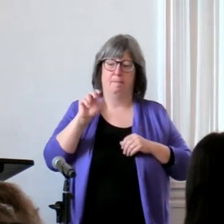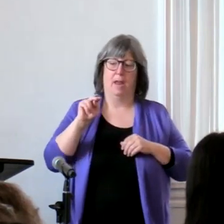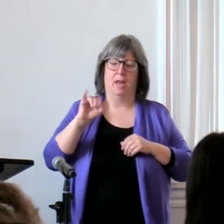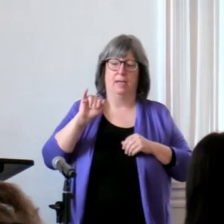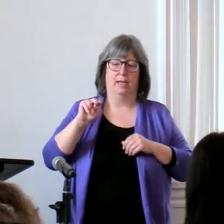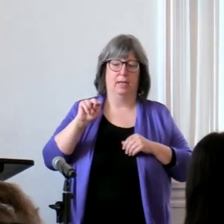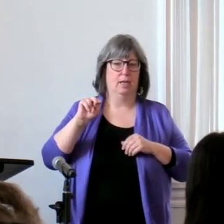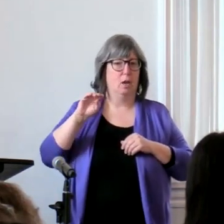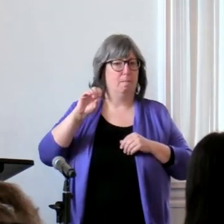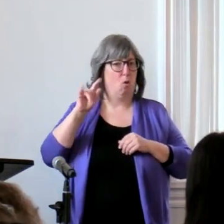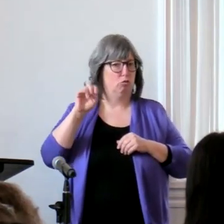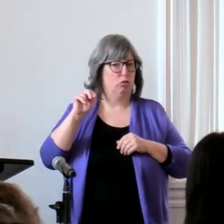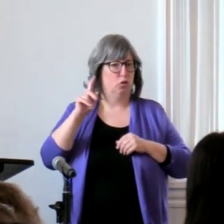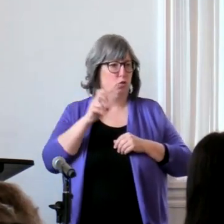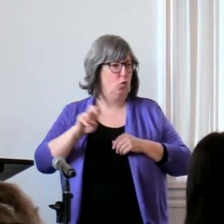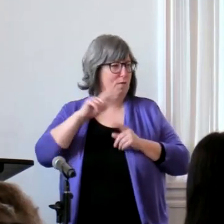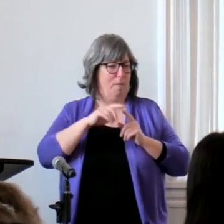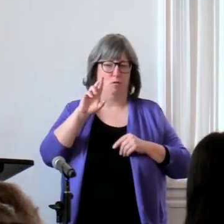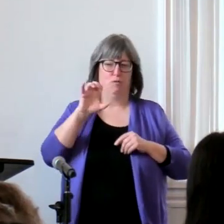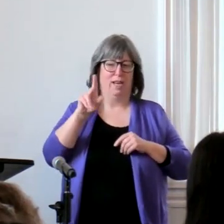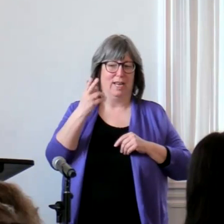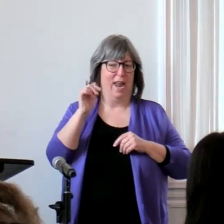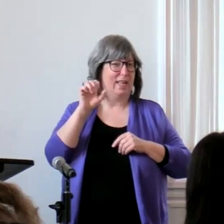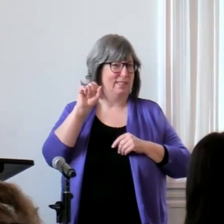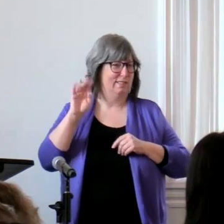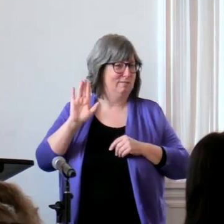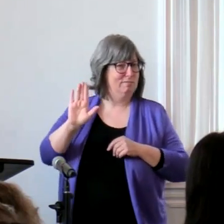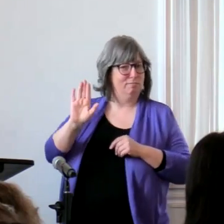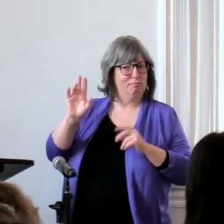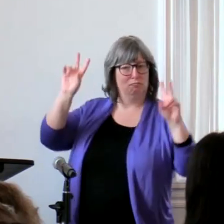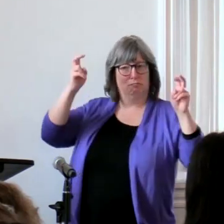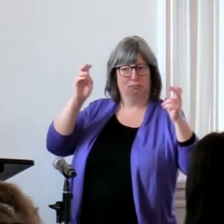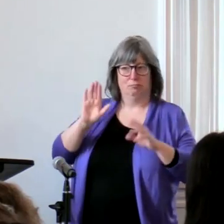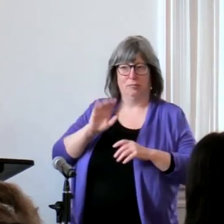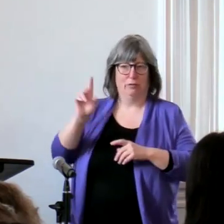Each year, in beginning in the last Sunday of May, (clears throat)